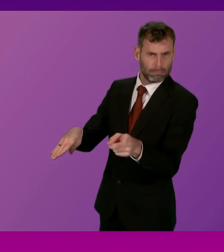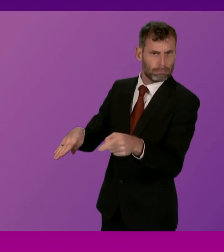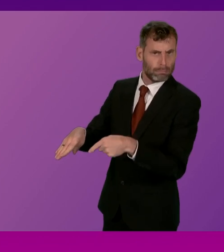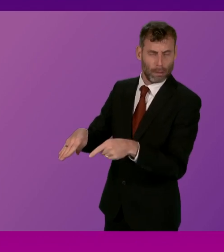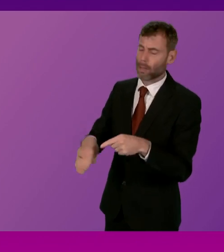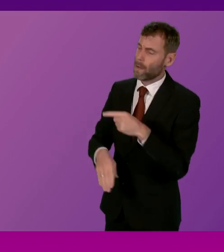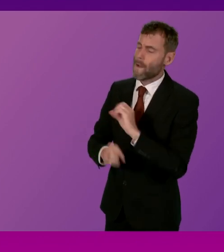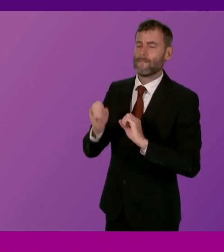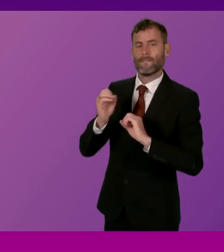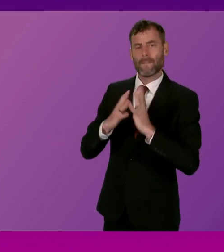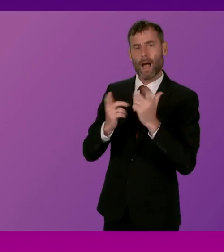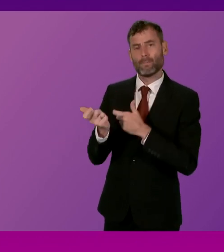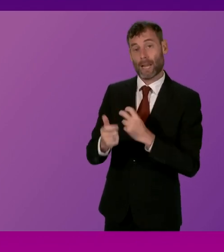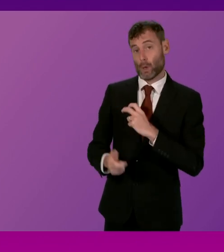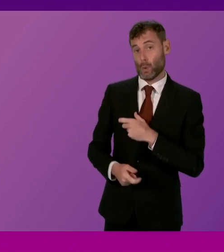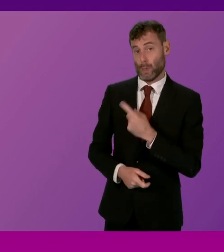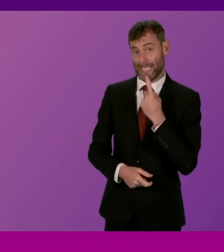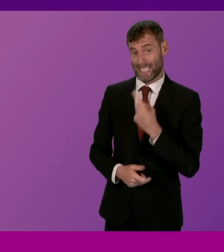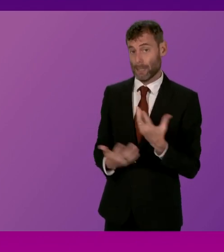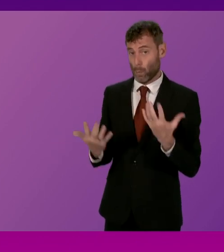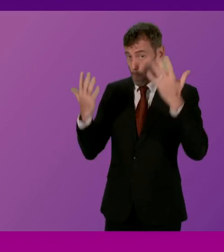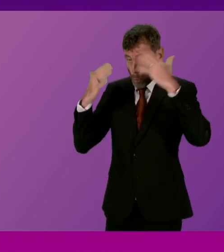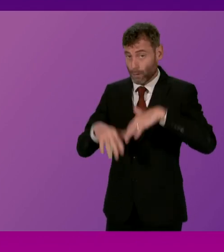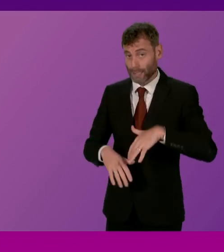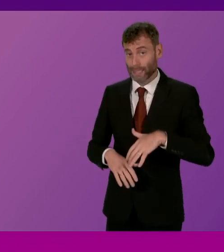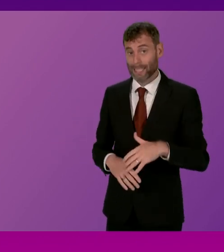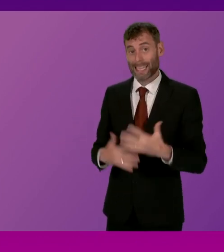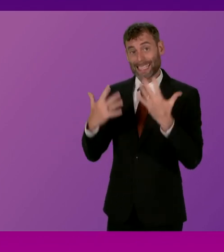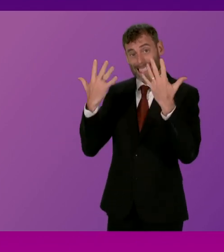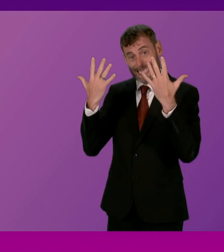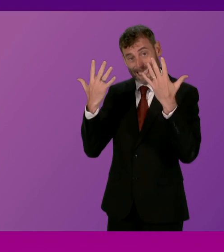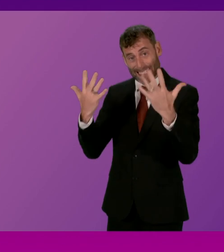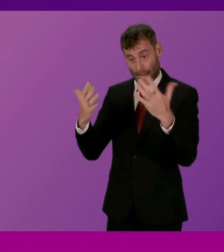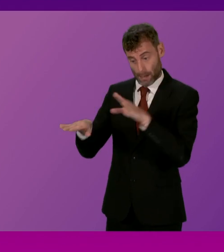raised about the impact of the withdrawal last month of 10 appliances, which included